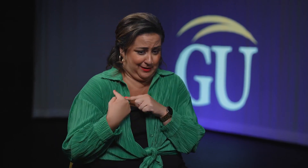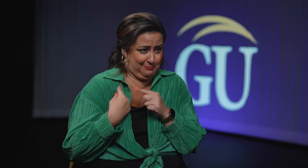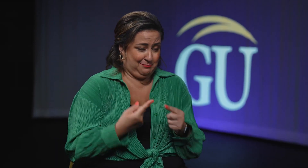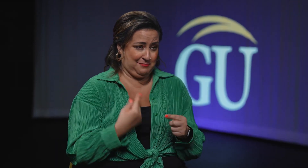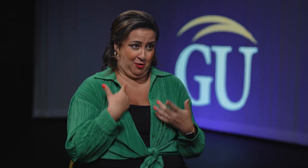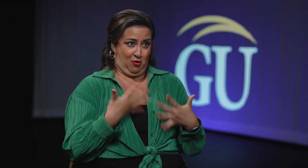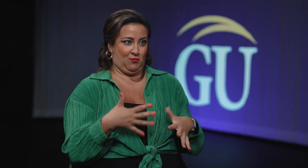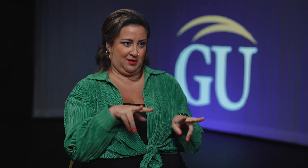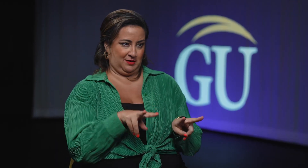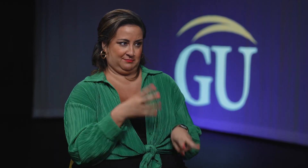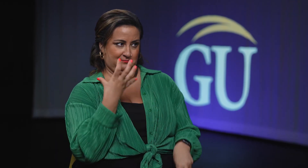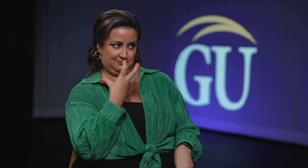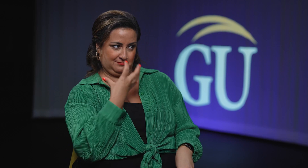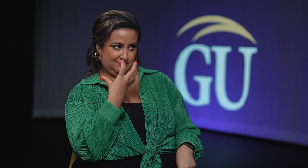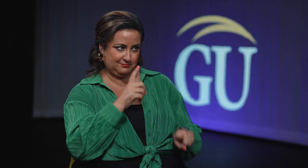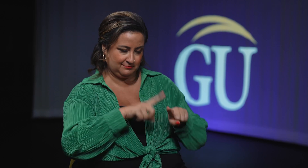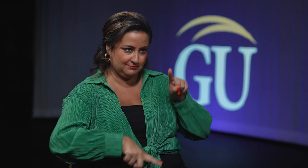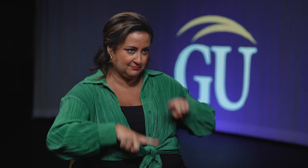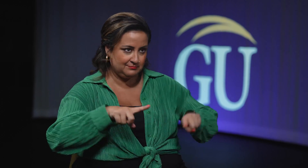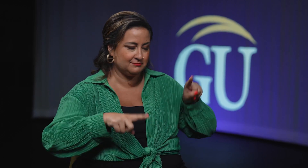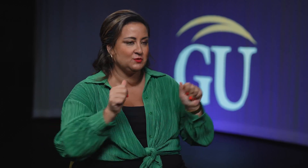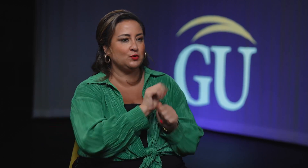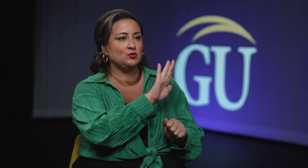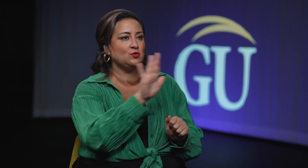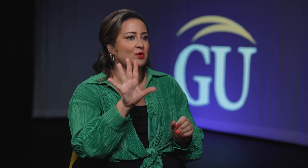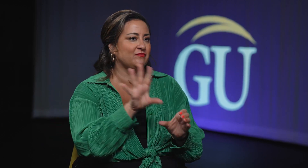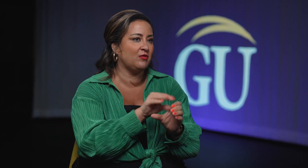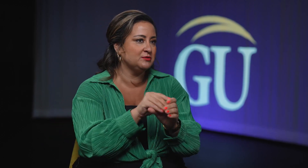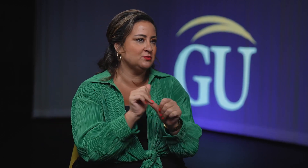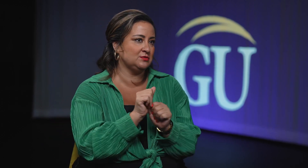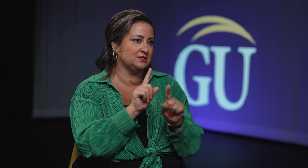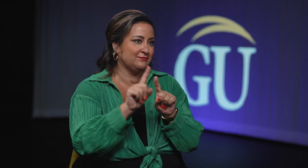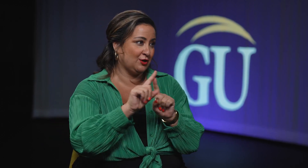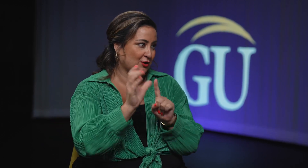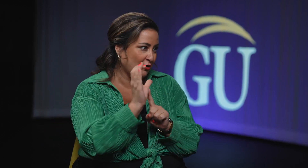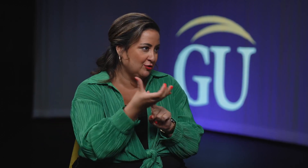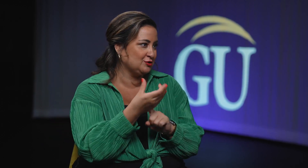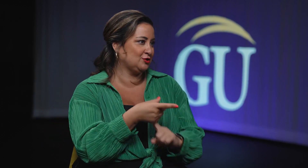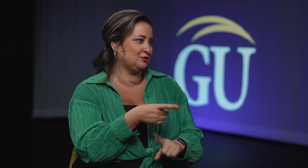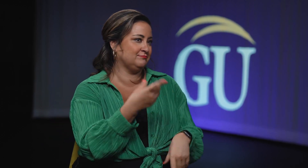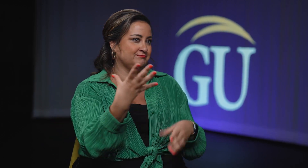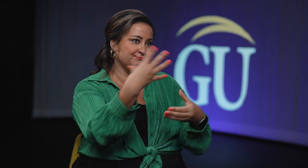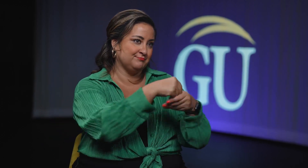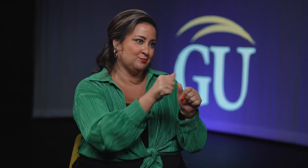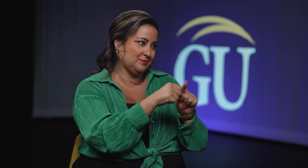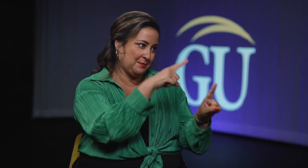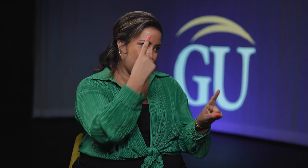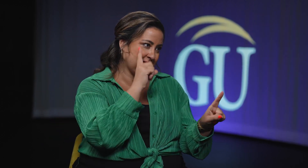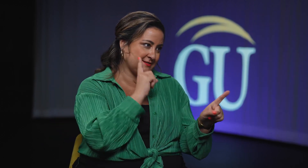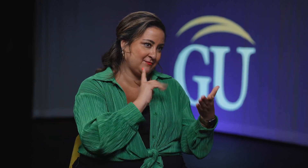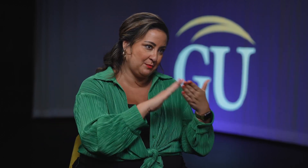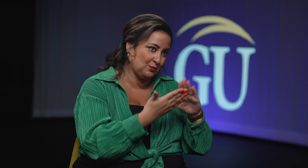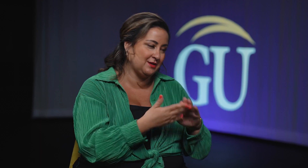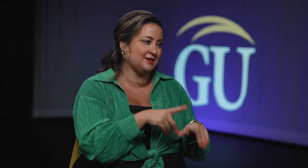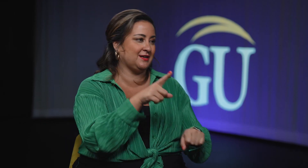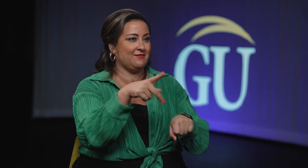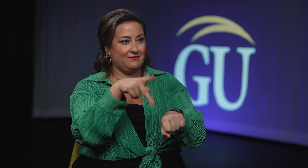there has been a great variety of involvements you have with different cultures. You're involved with the Black Deaf community,